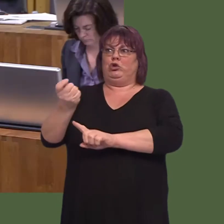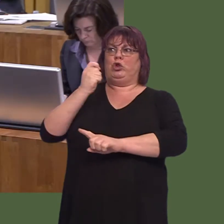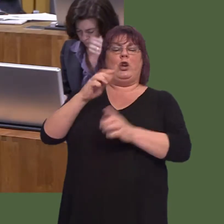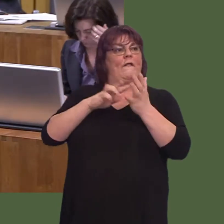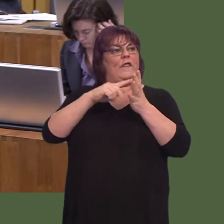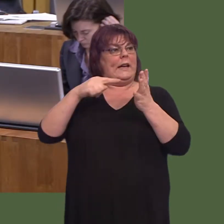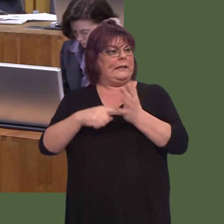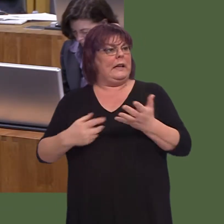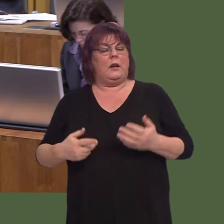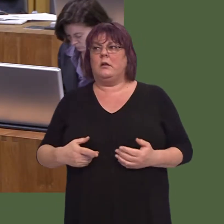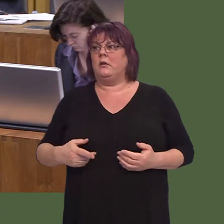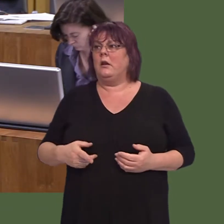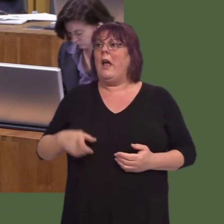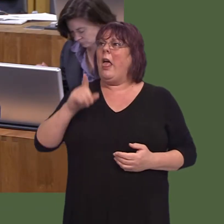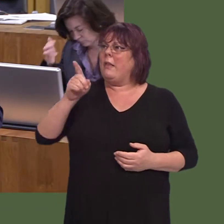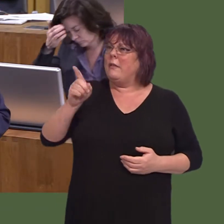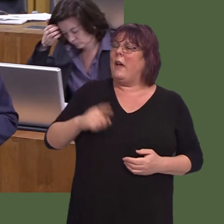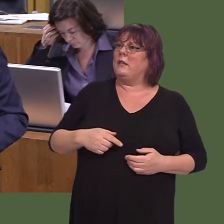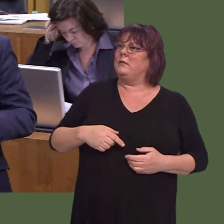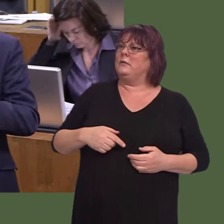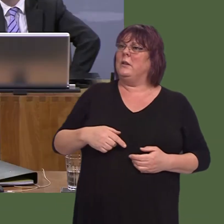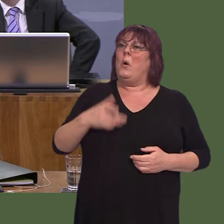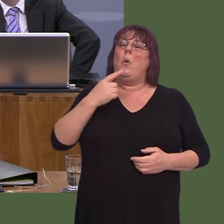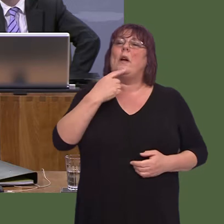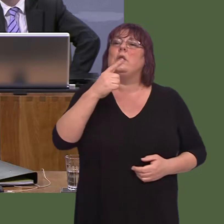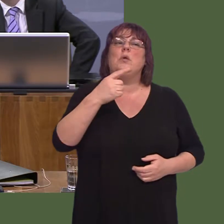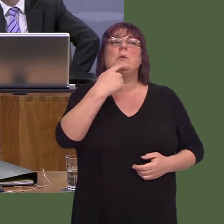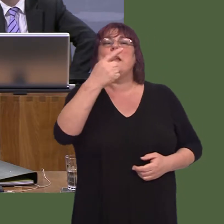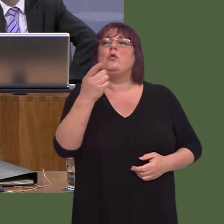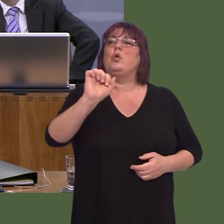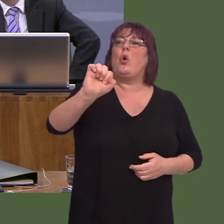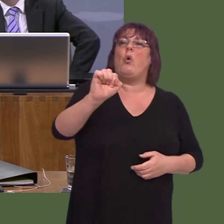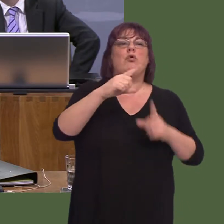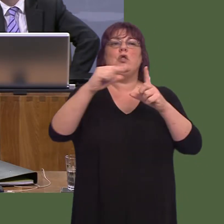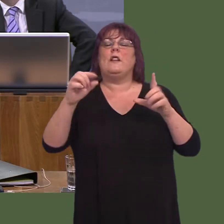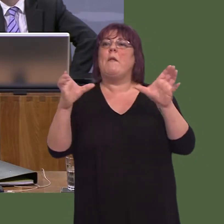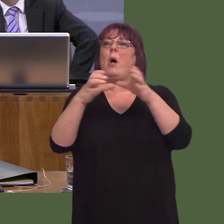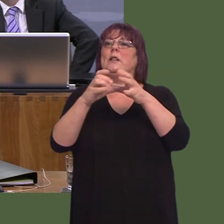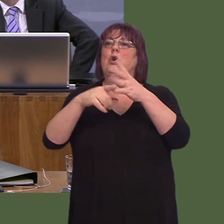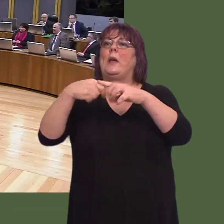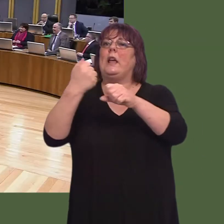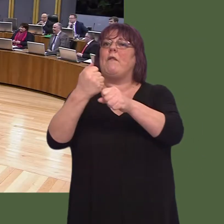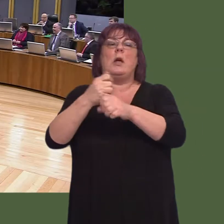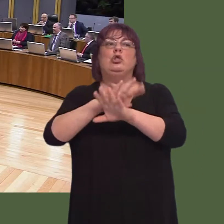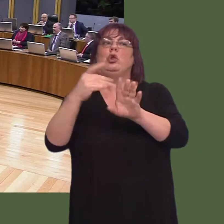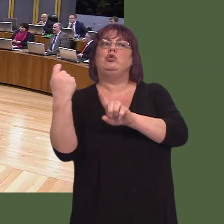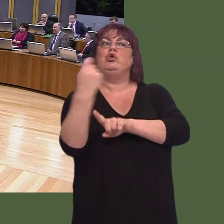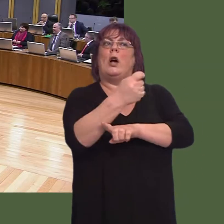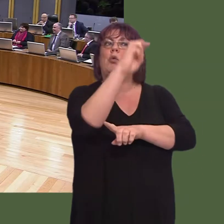The UK Government is charging VAT. Here's a challenge for him: why doesn't he go back to his party and say, 'Don't charge VAT for this project'?